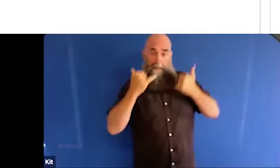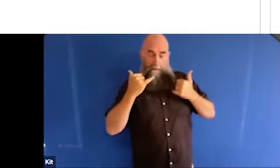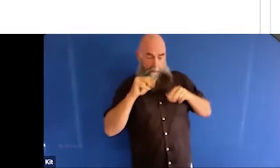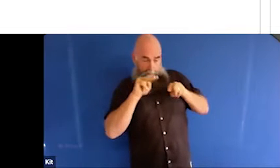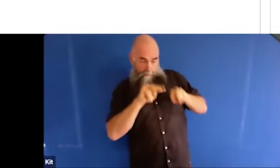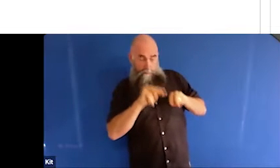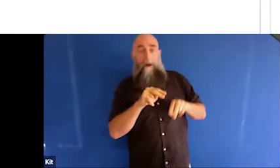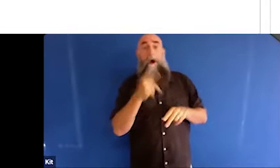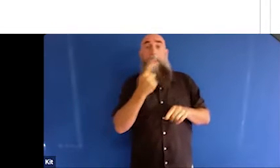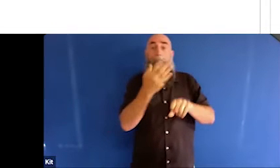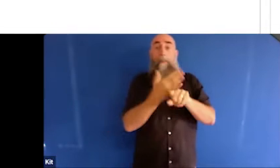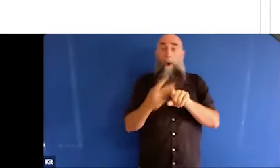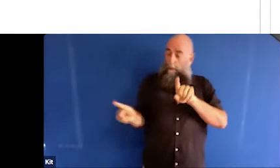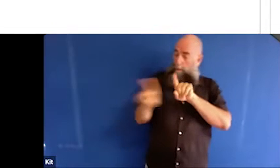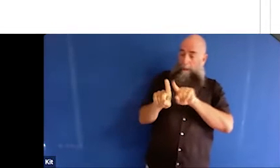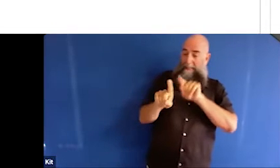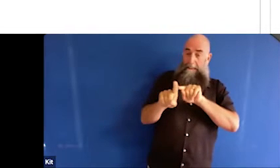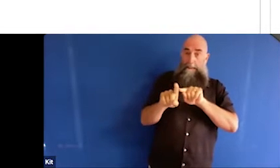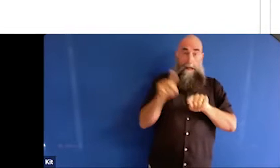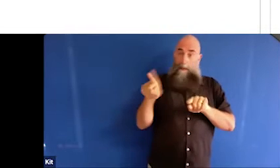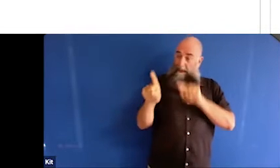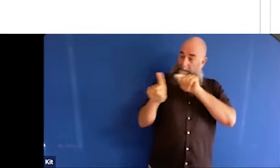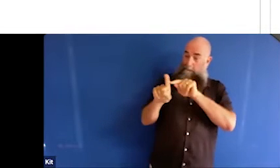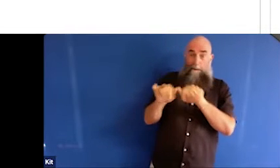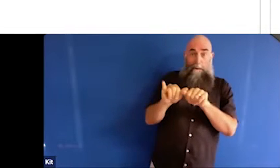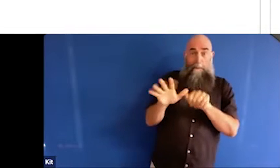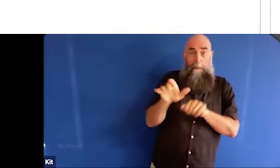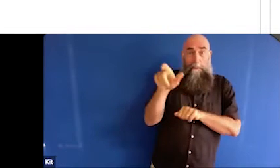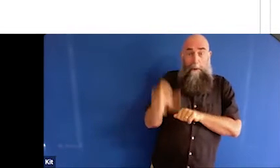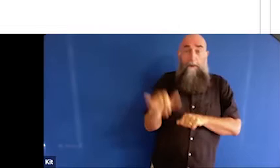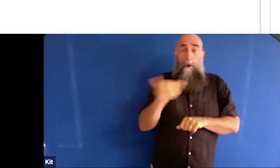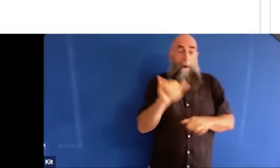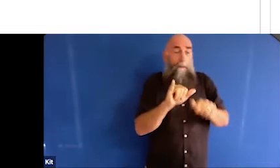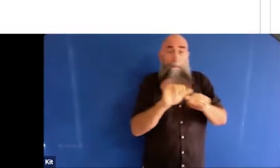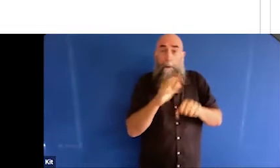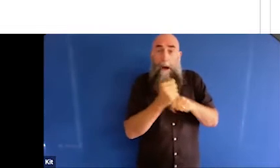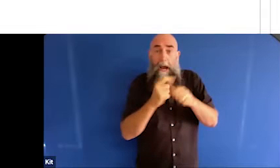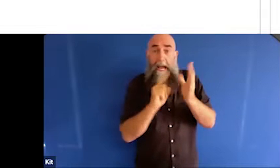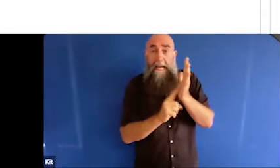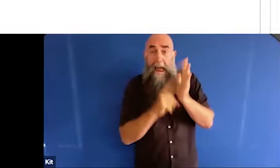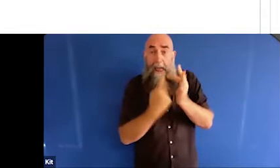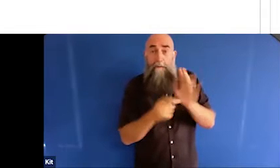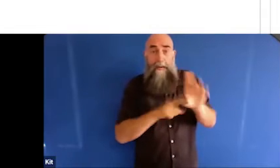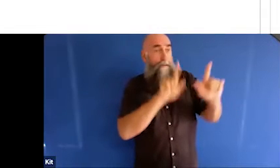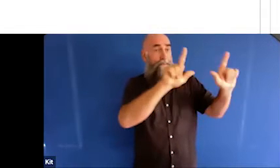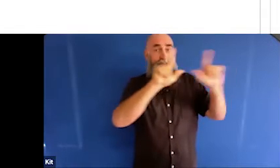with a theatre company, what's their track record or their track record.